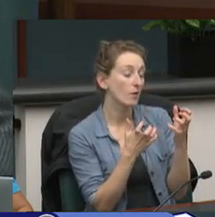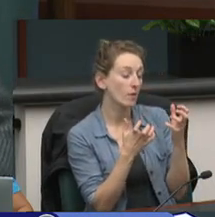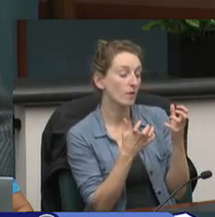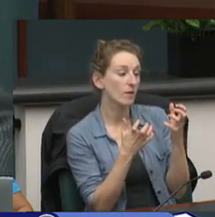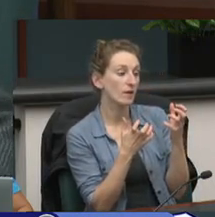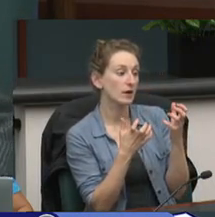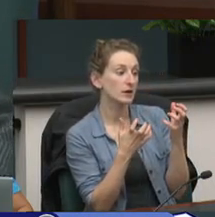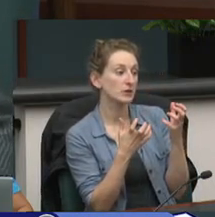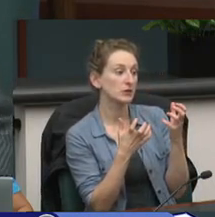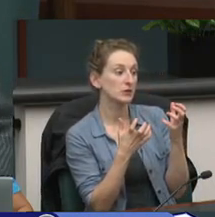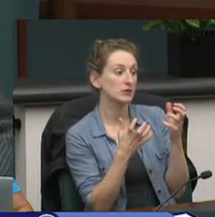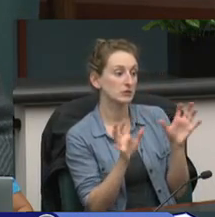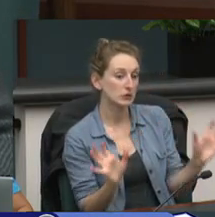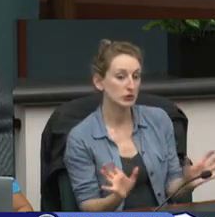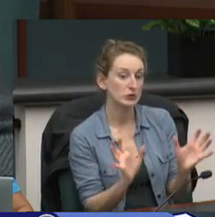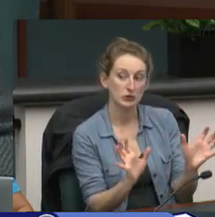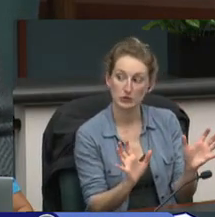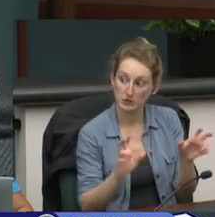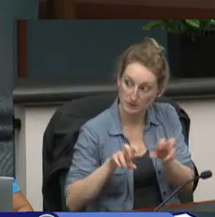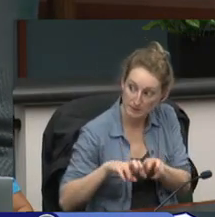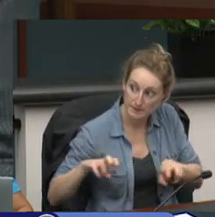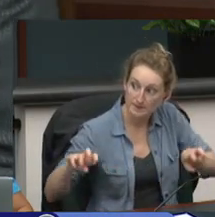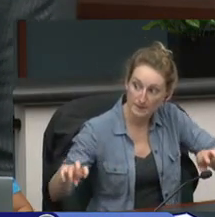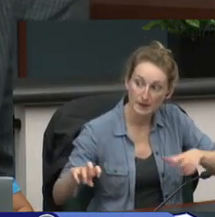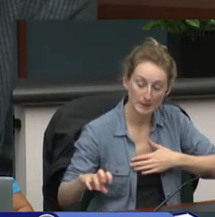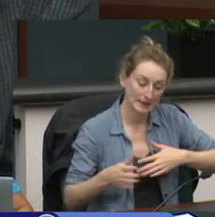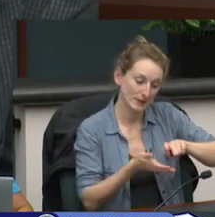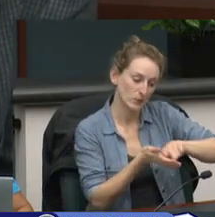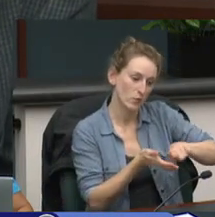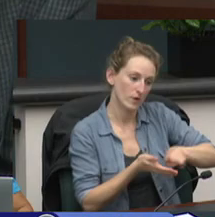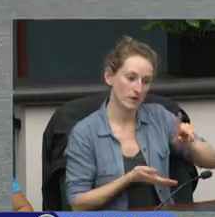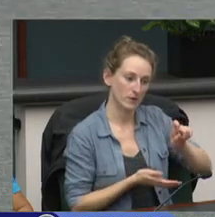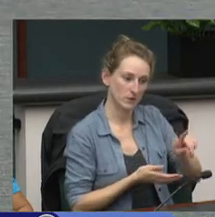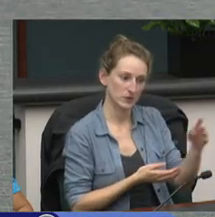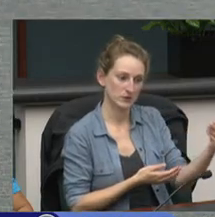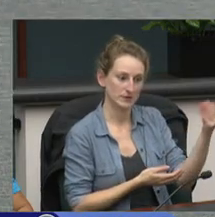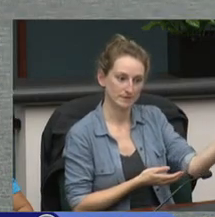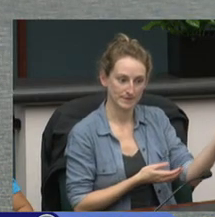staff or encourage any other second-round questions